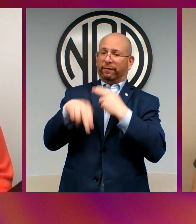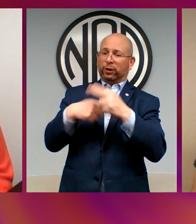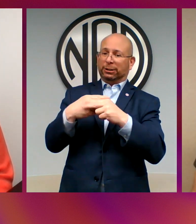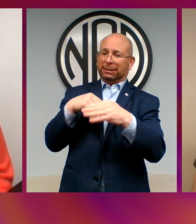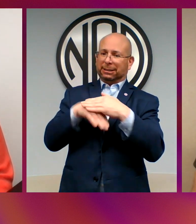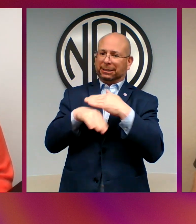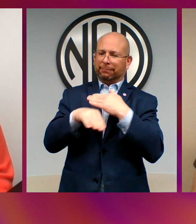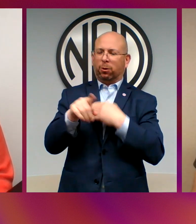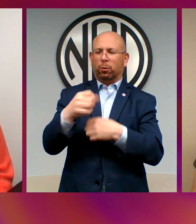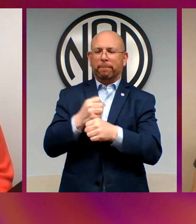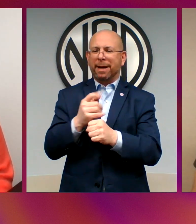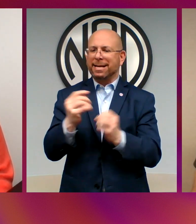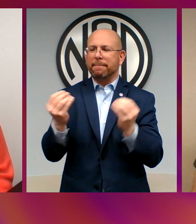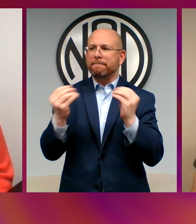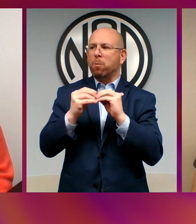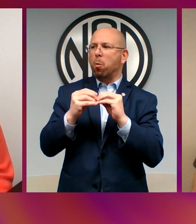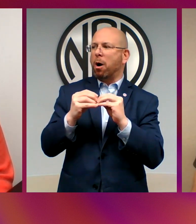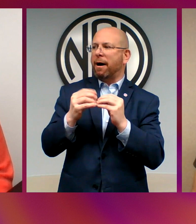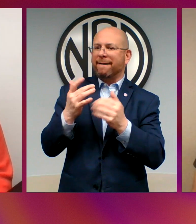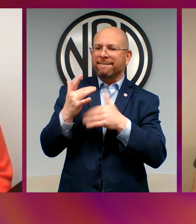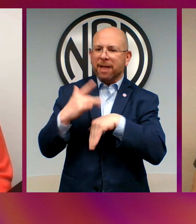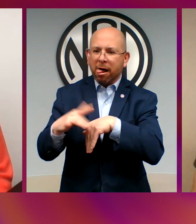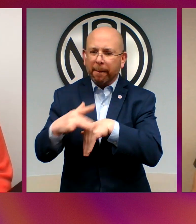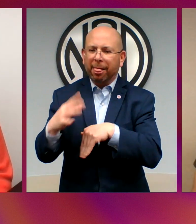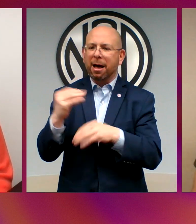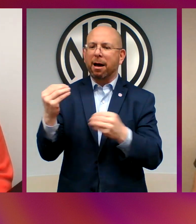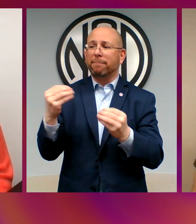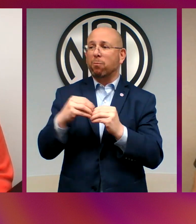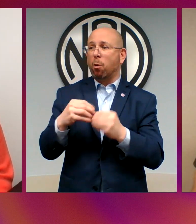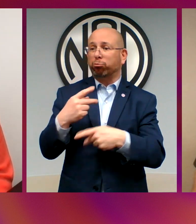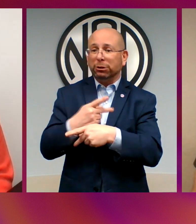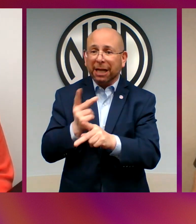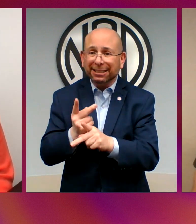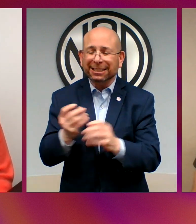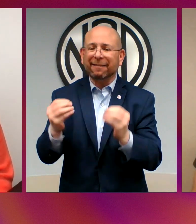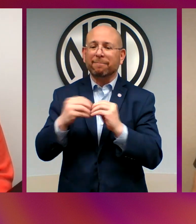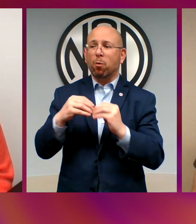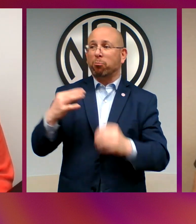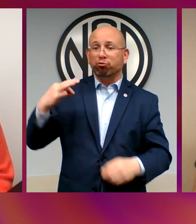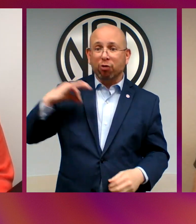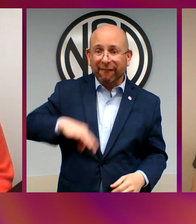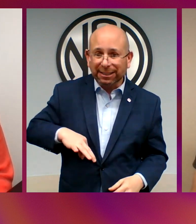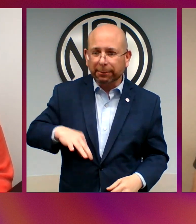universal access creates more availability, more profit, more products,